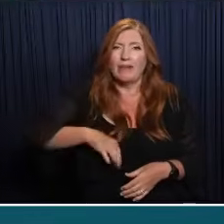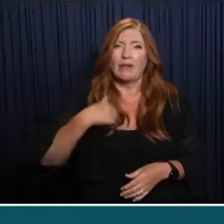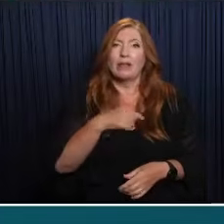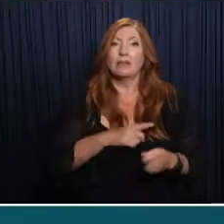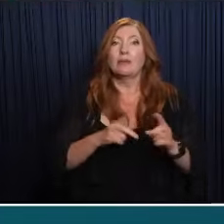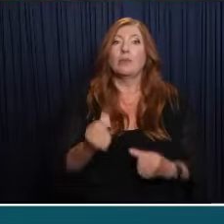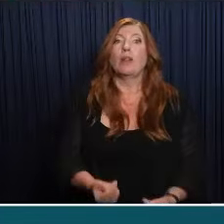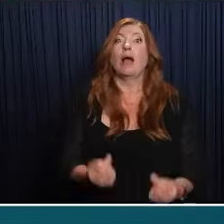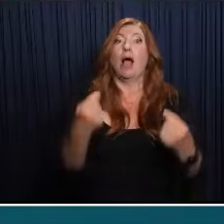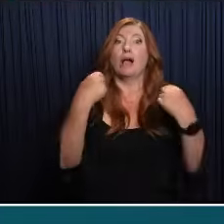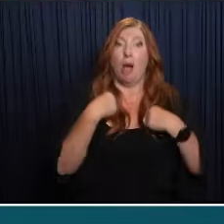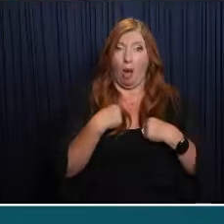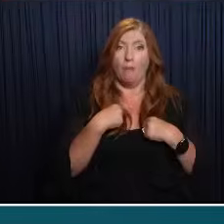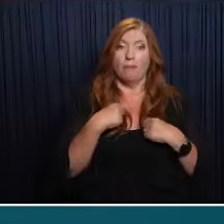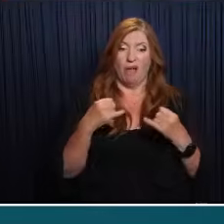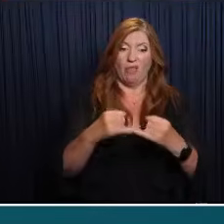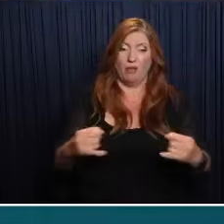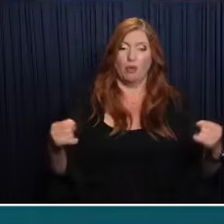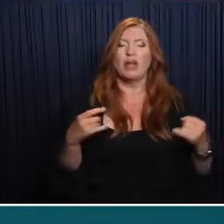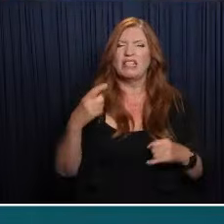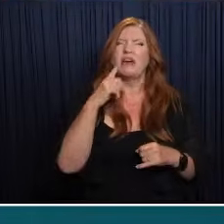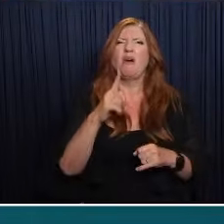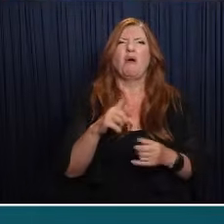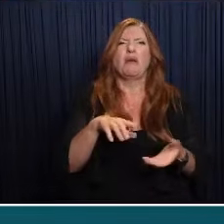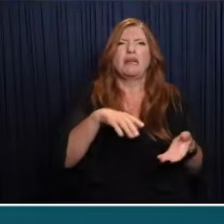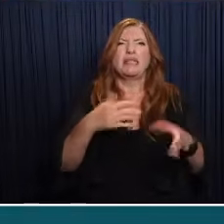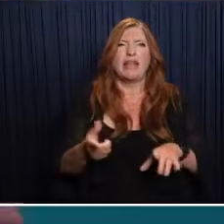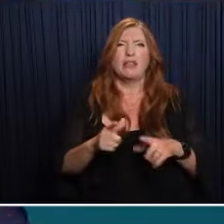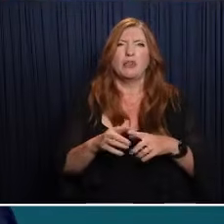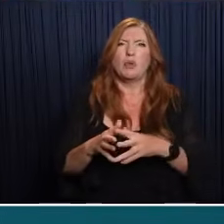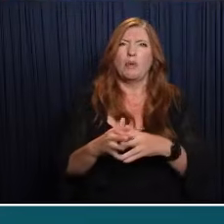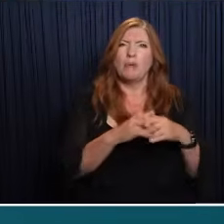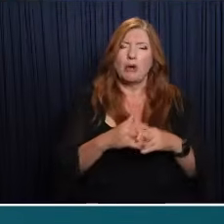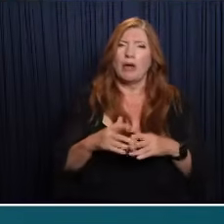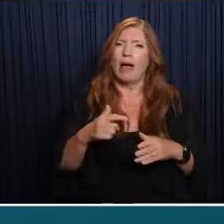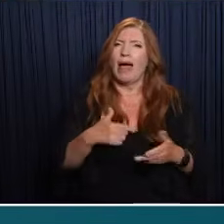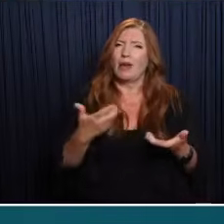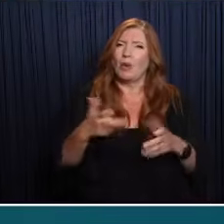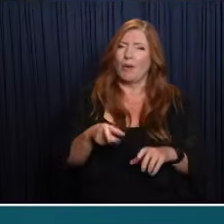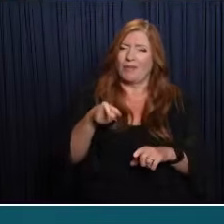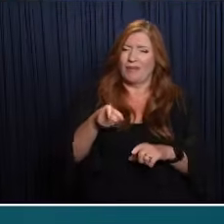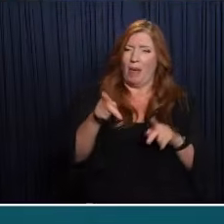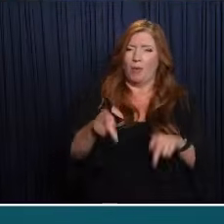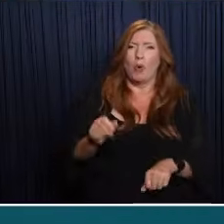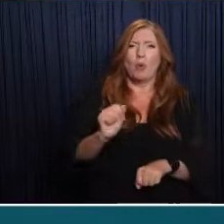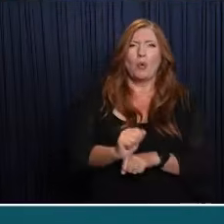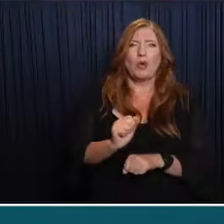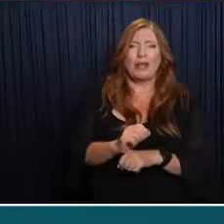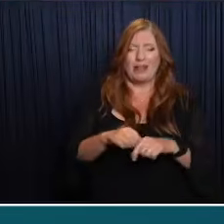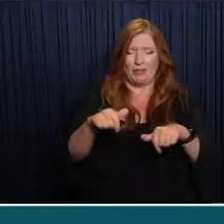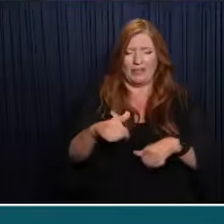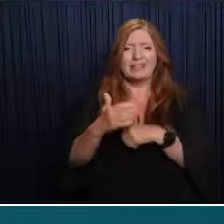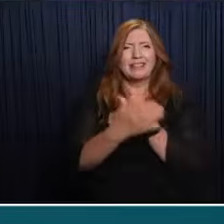IT DOES NOT HELP OUR COUNTRY. WHEN PEOPLE COME ACROSS THAT BORDER CHANTING DEATH TO AMERICA